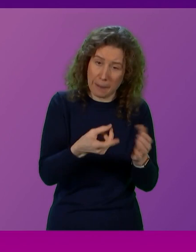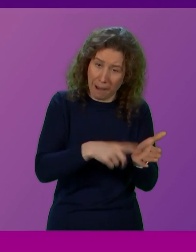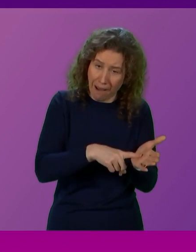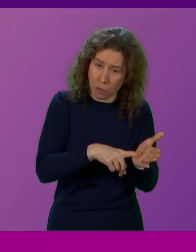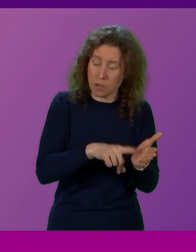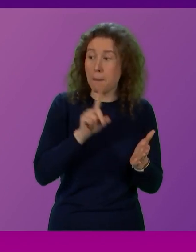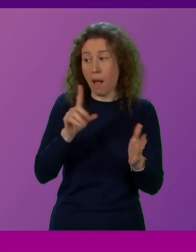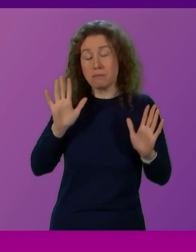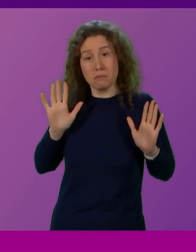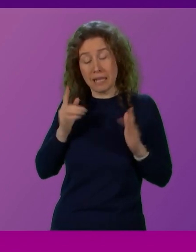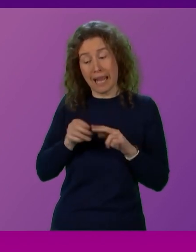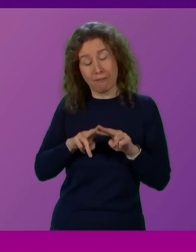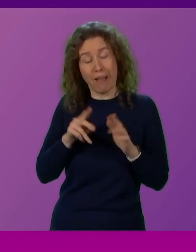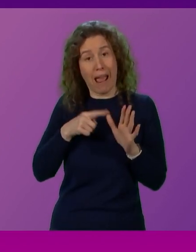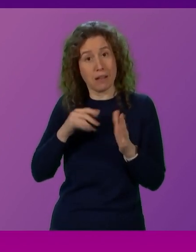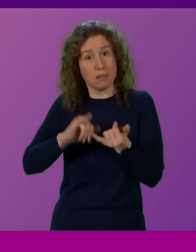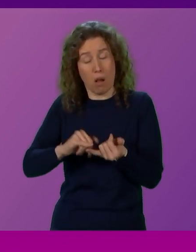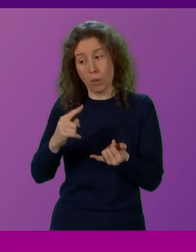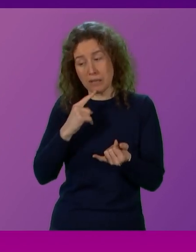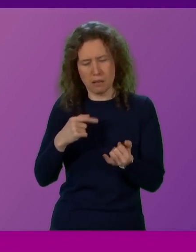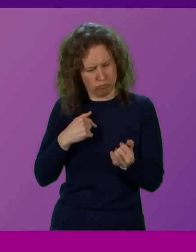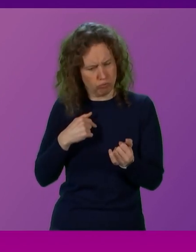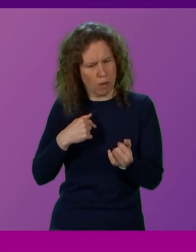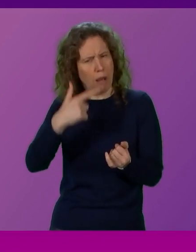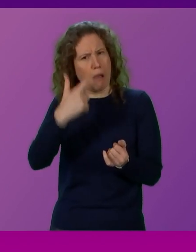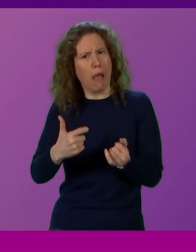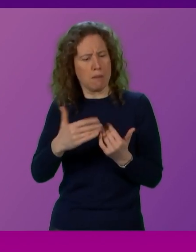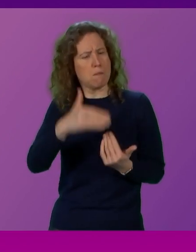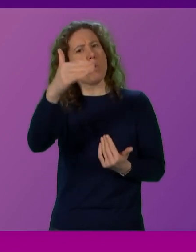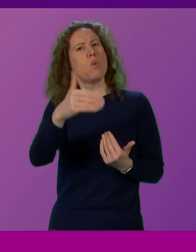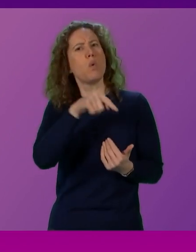If Anas Sarwar is saying that he thinks that local government should get more money than